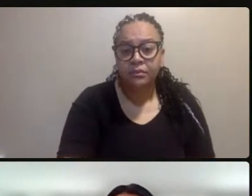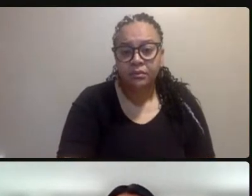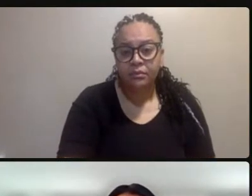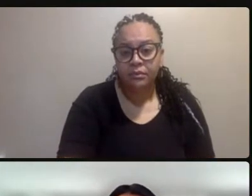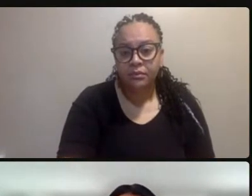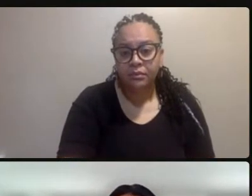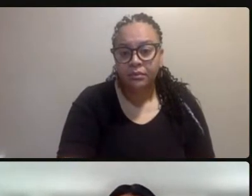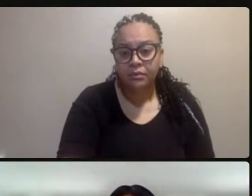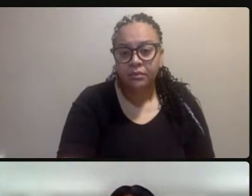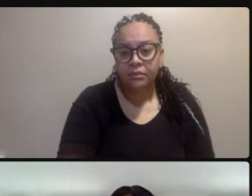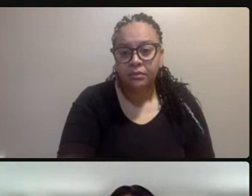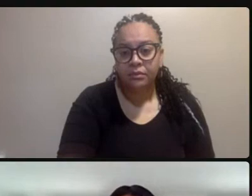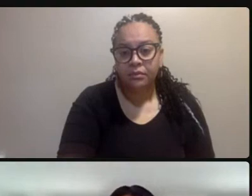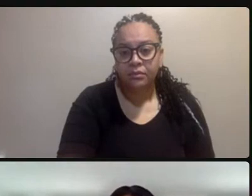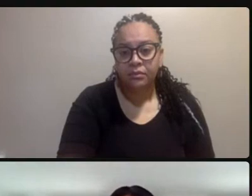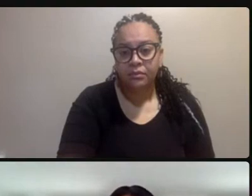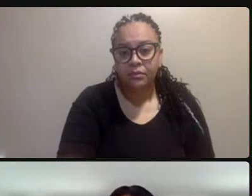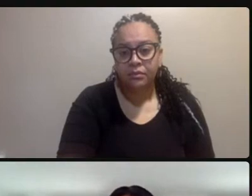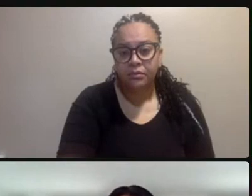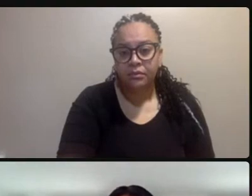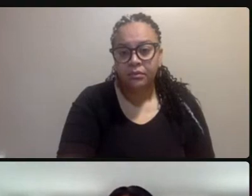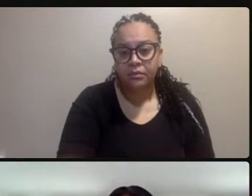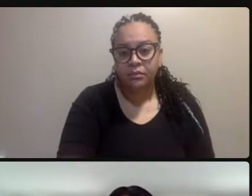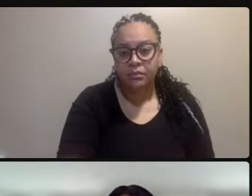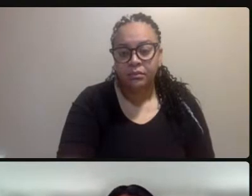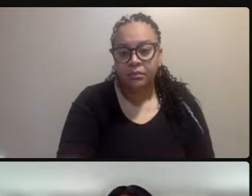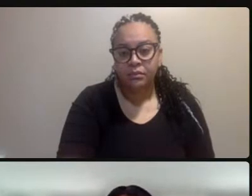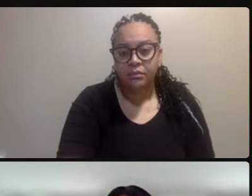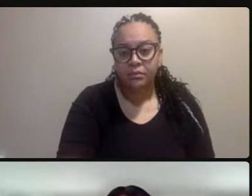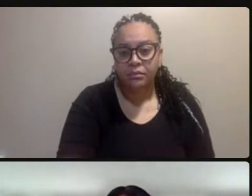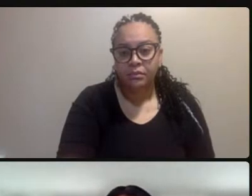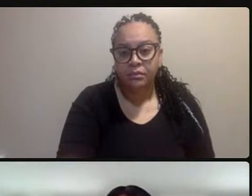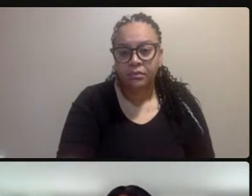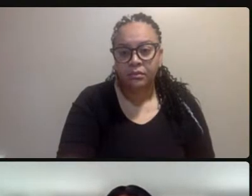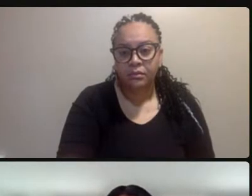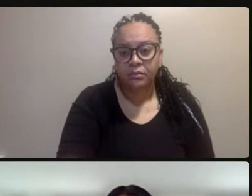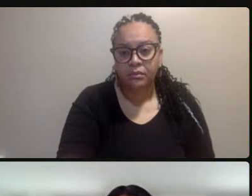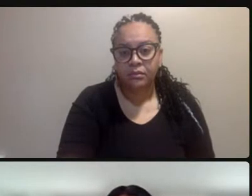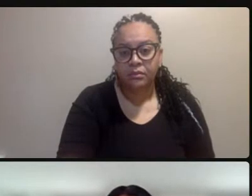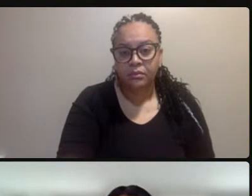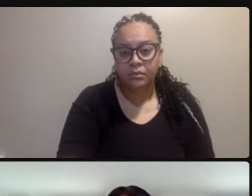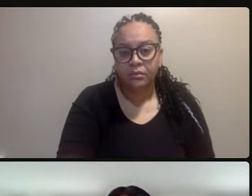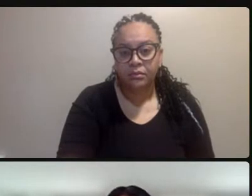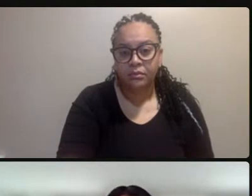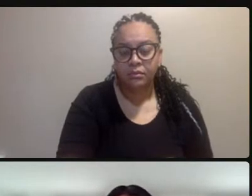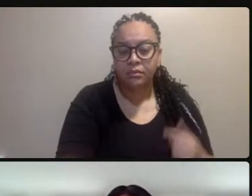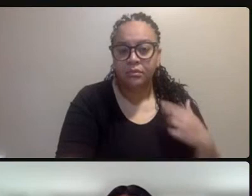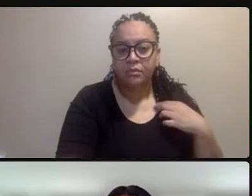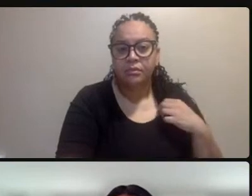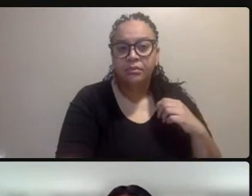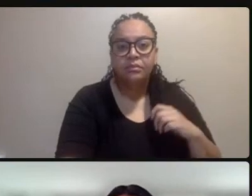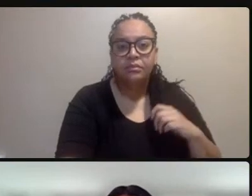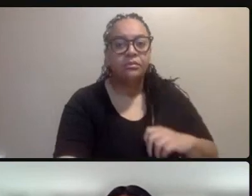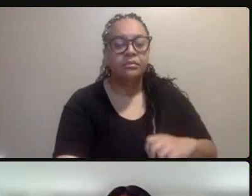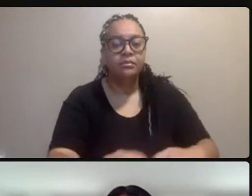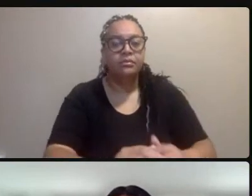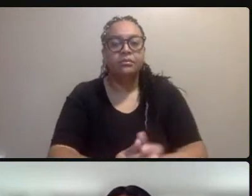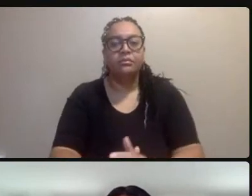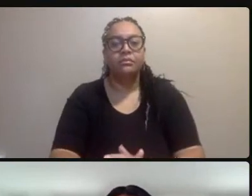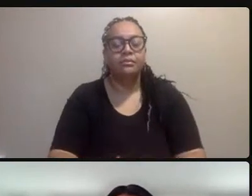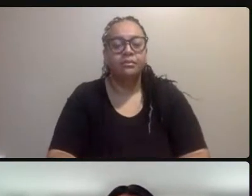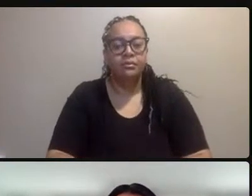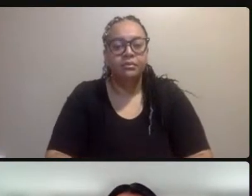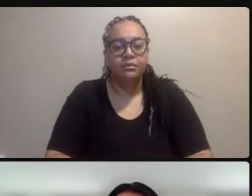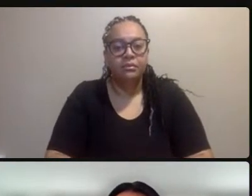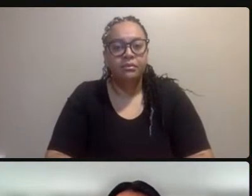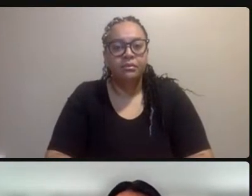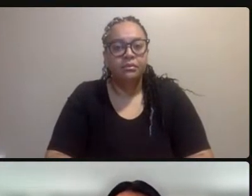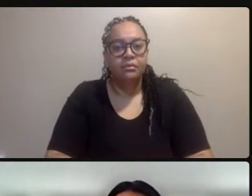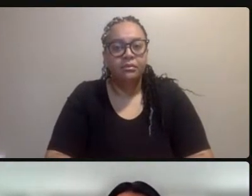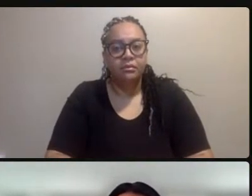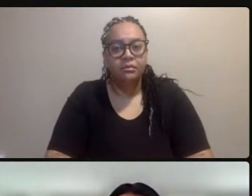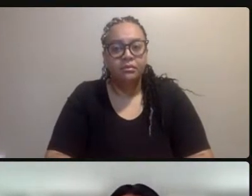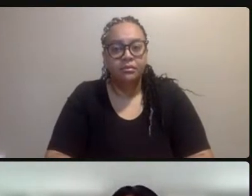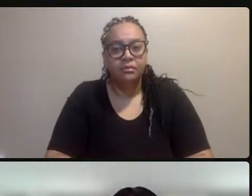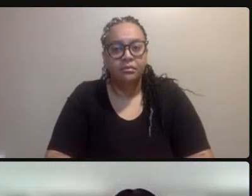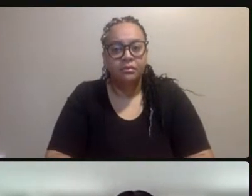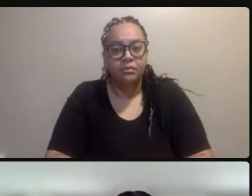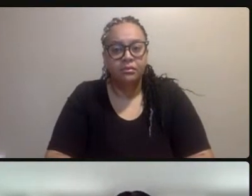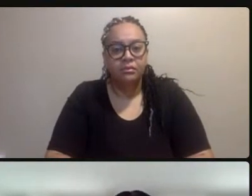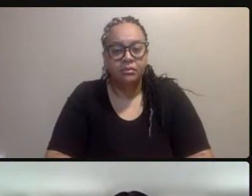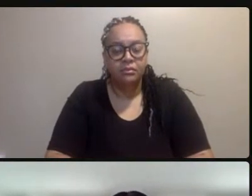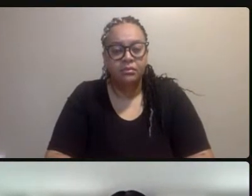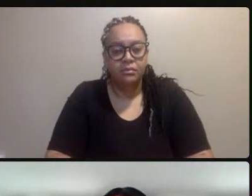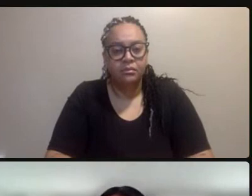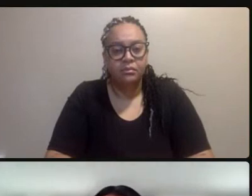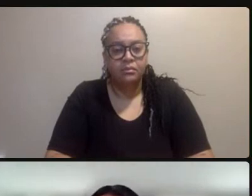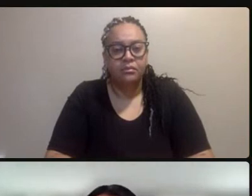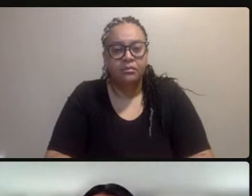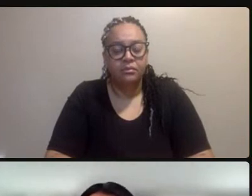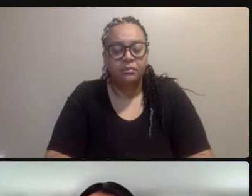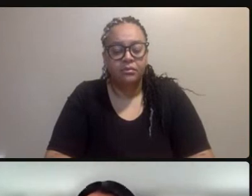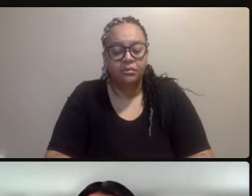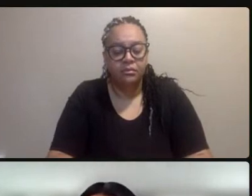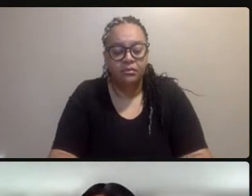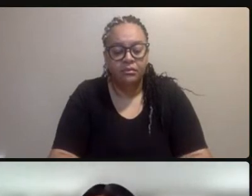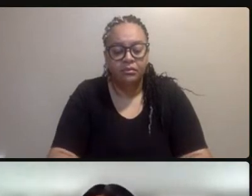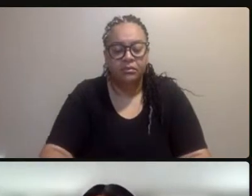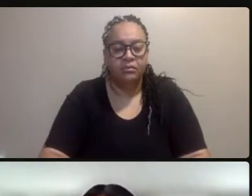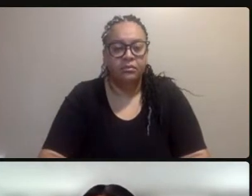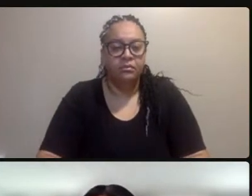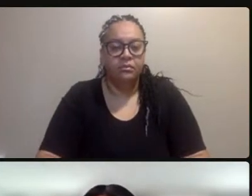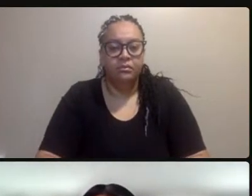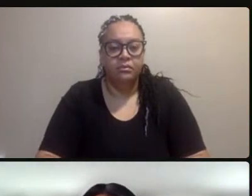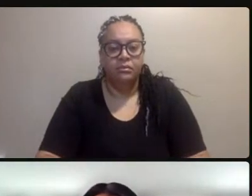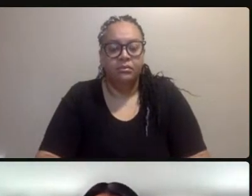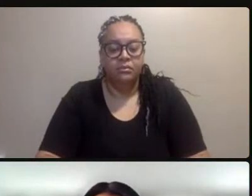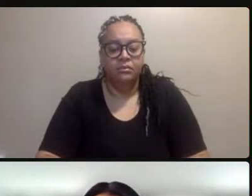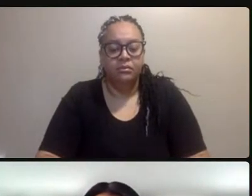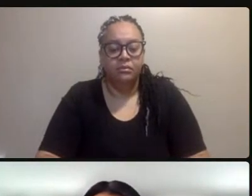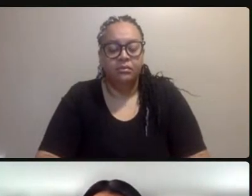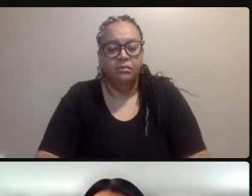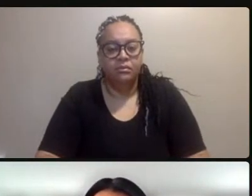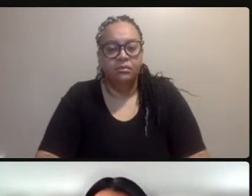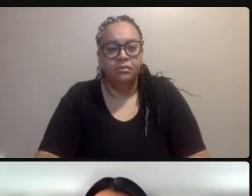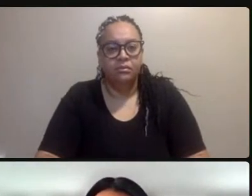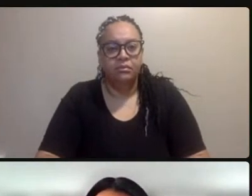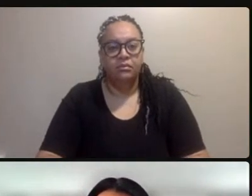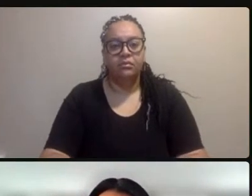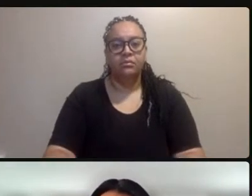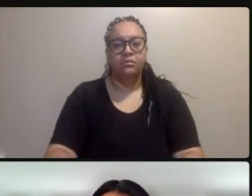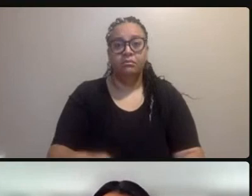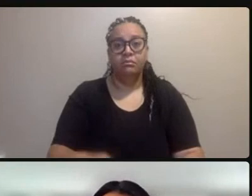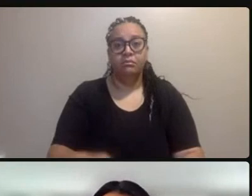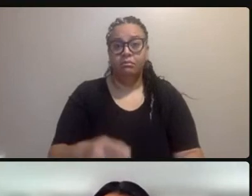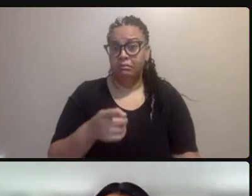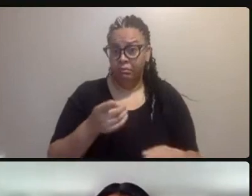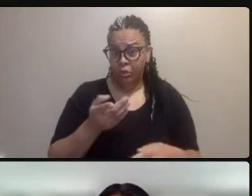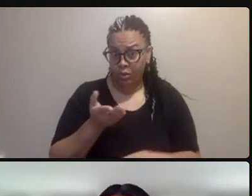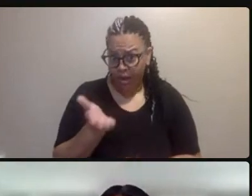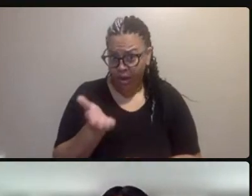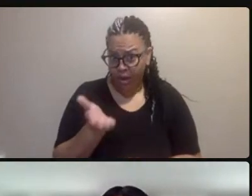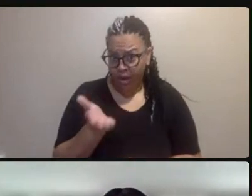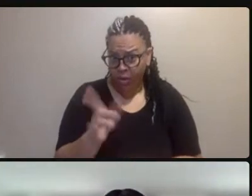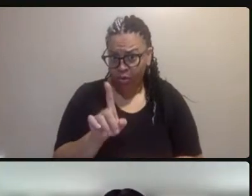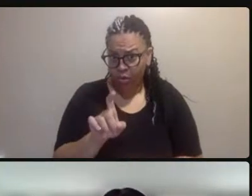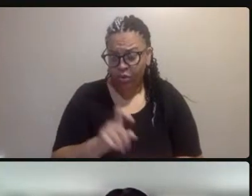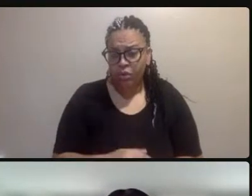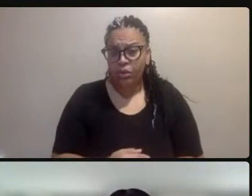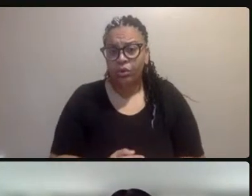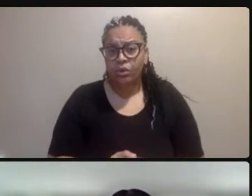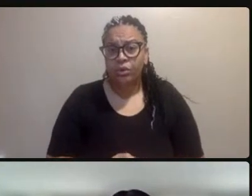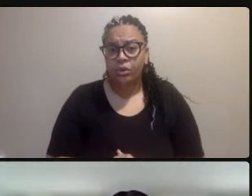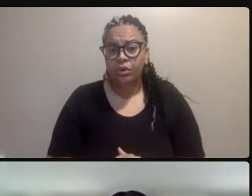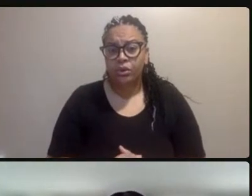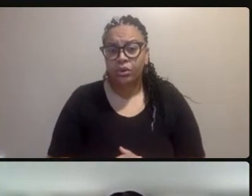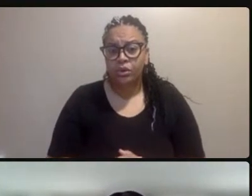MR. SALAZAR